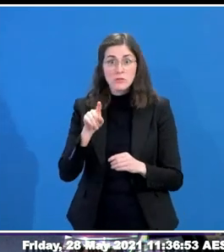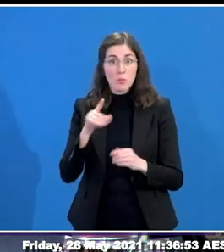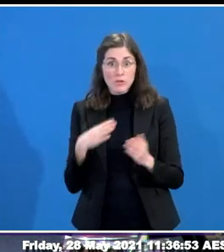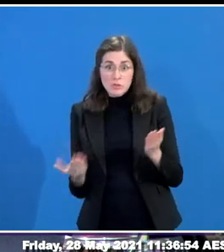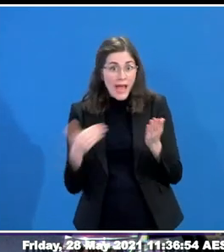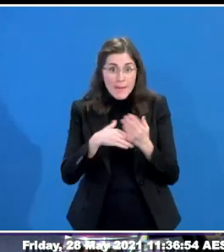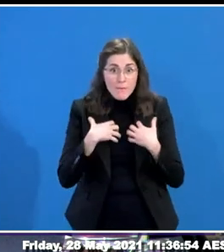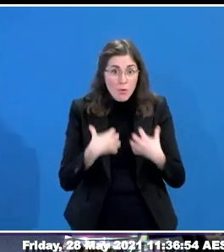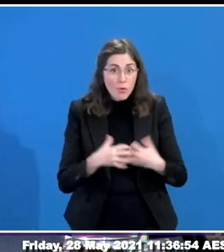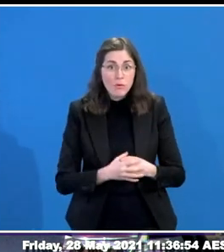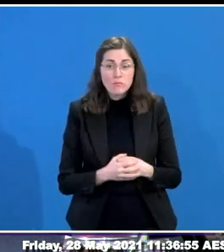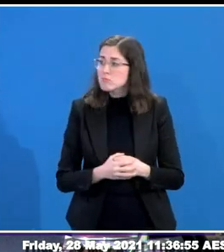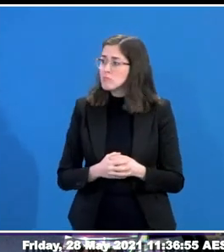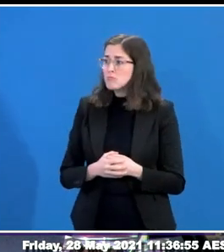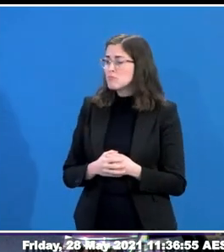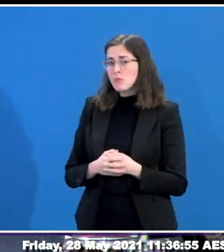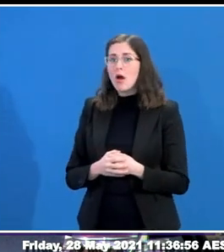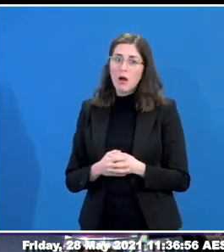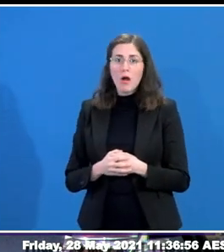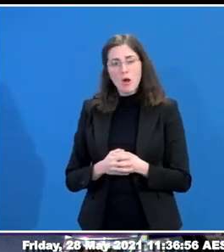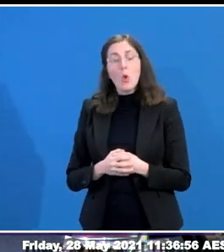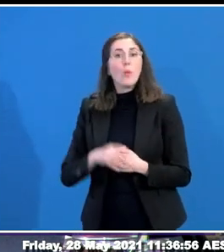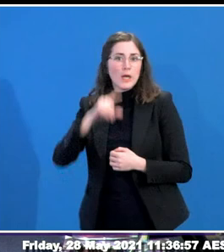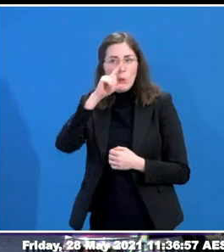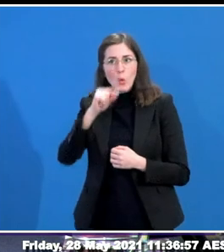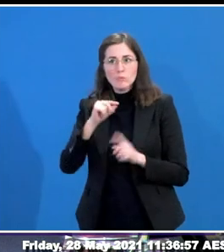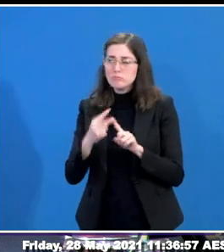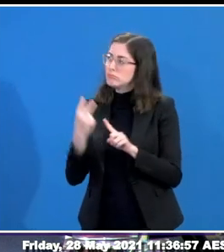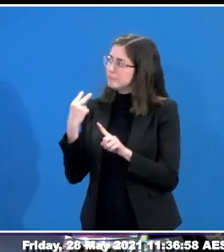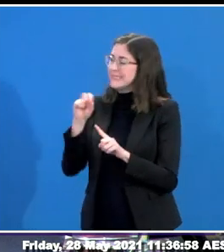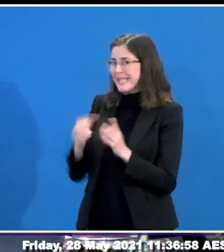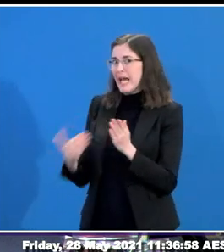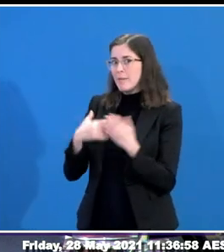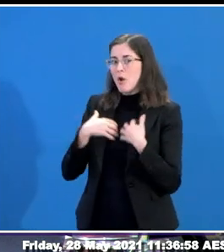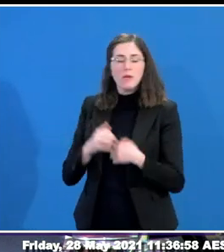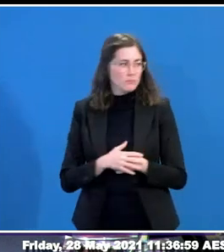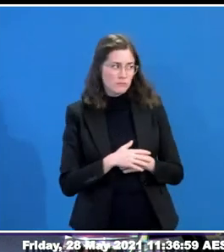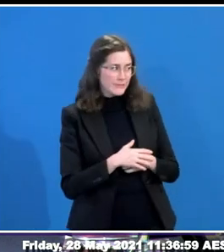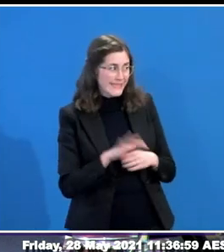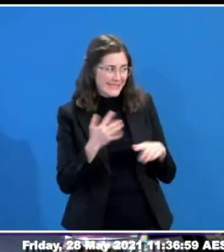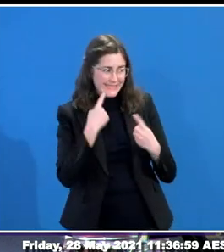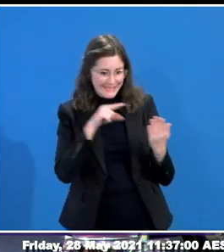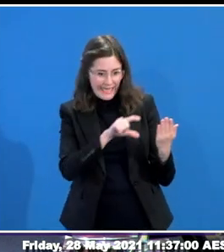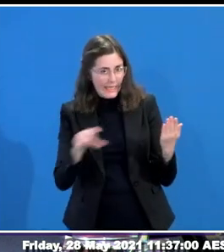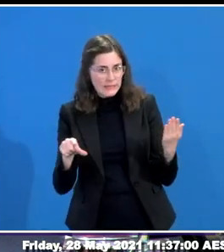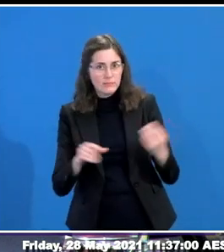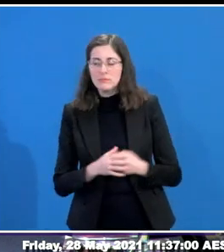add; is that right? I think there are things we could have done extra in hindsight. You don't say that in this part of your statement, do you? No.